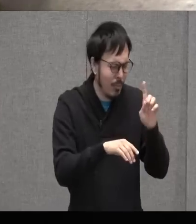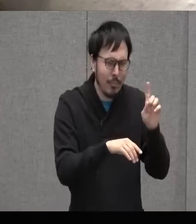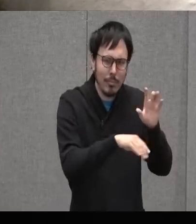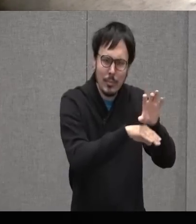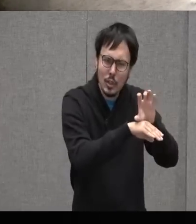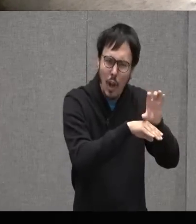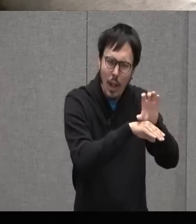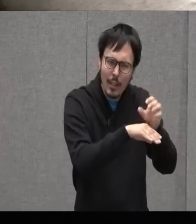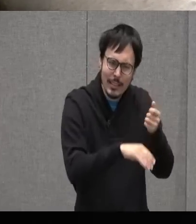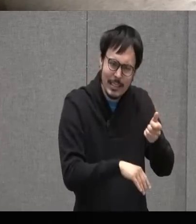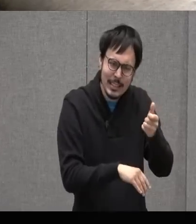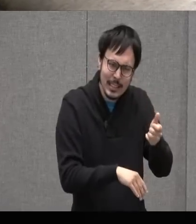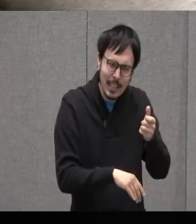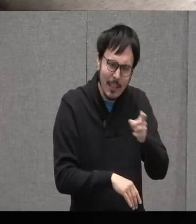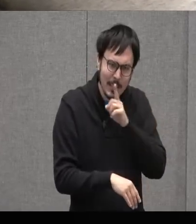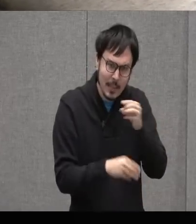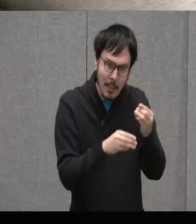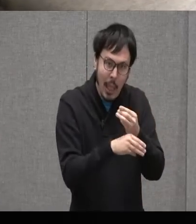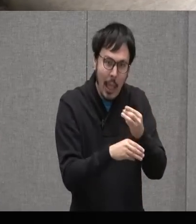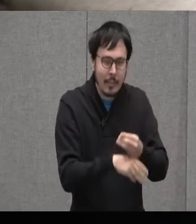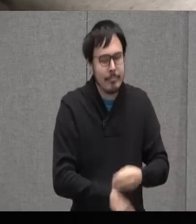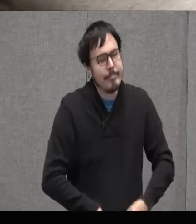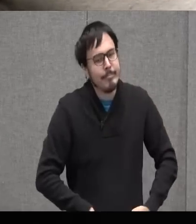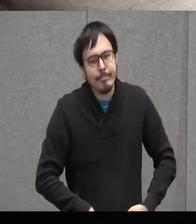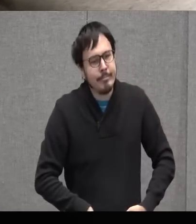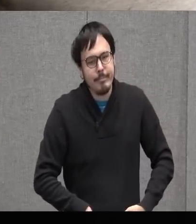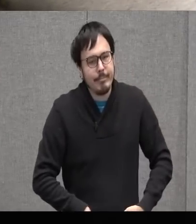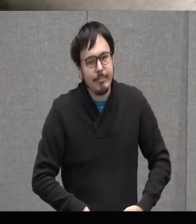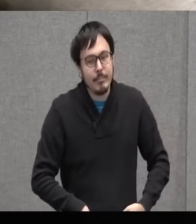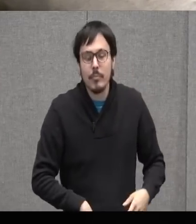Did you know that baking was all about math?